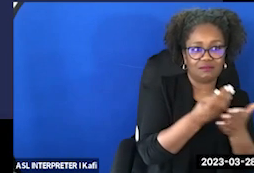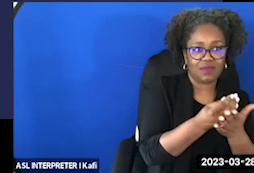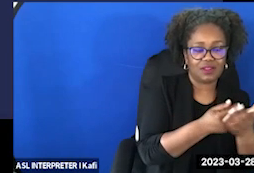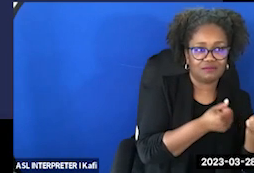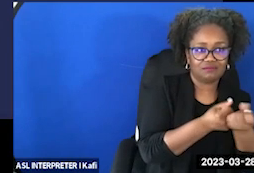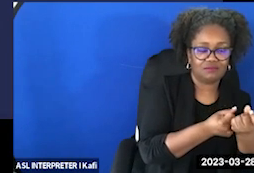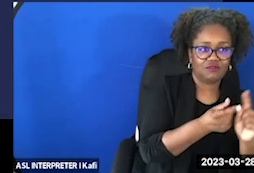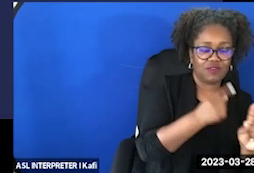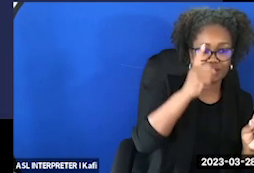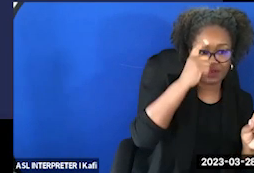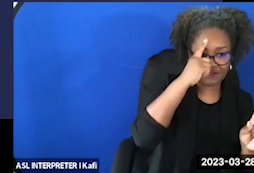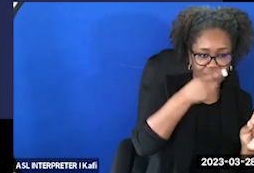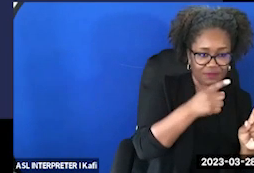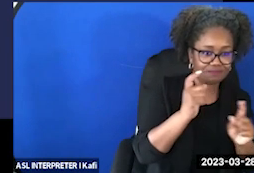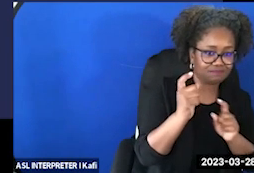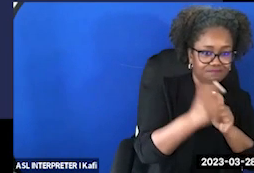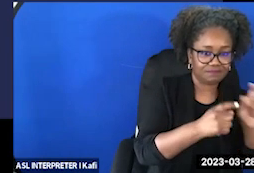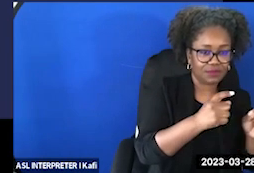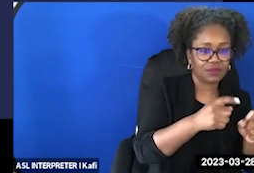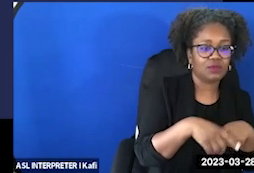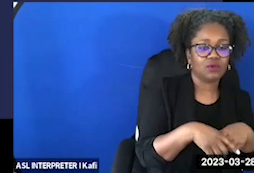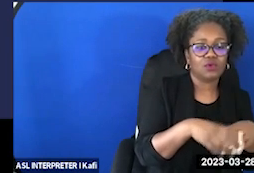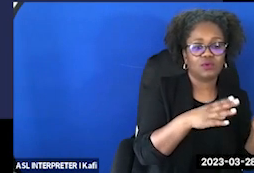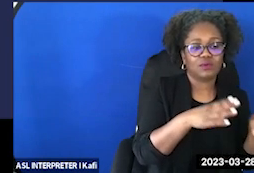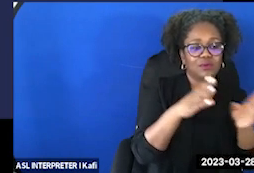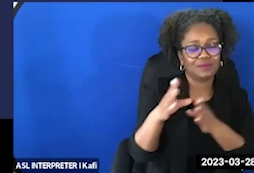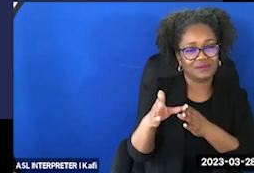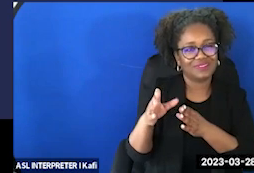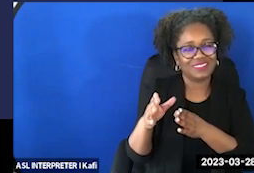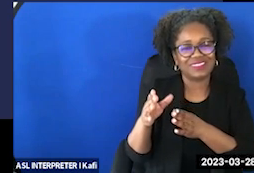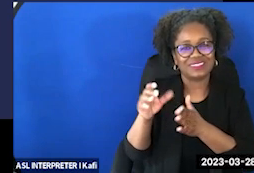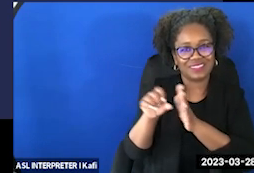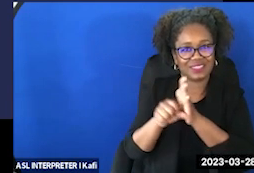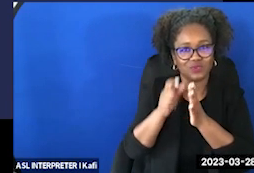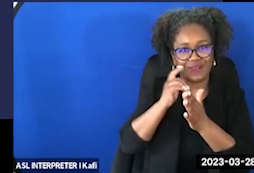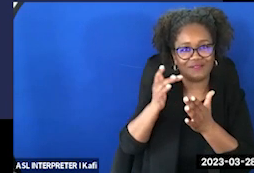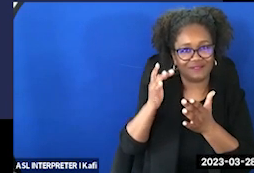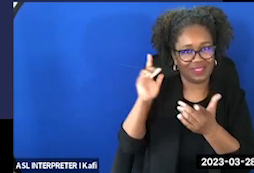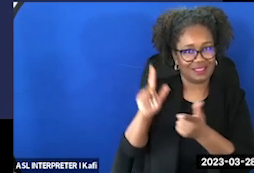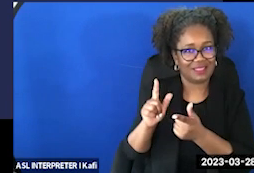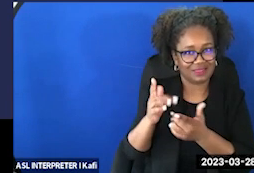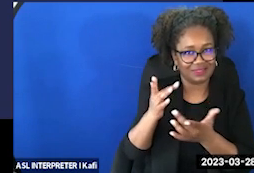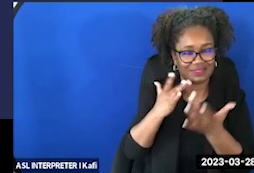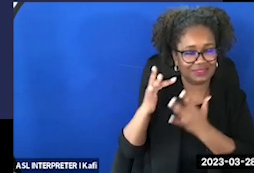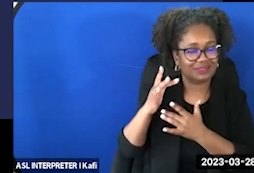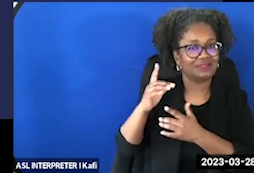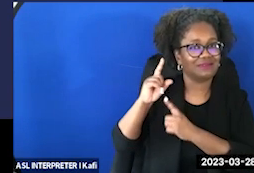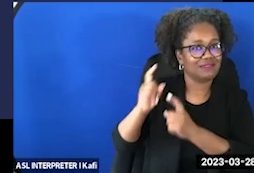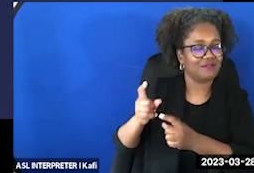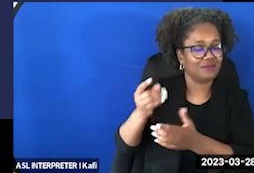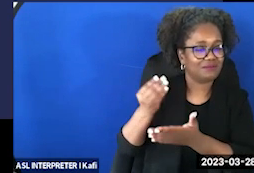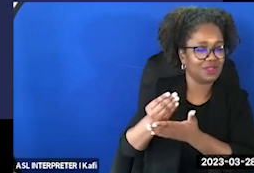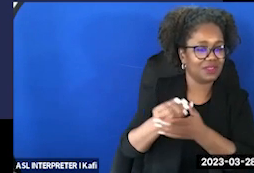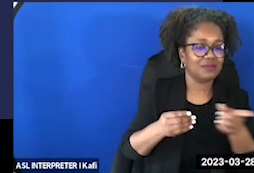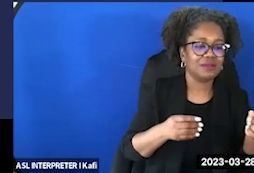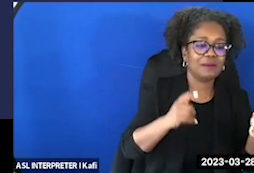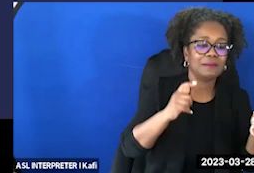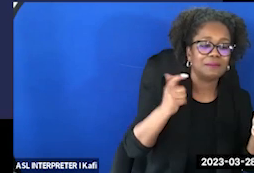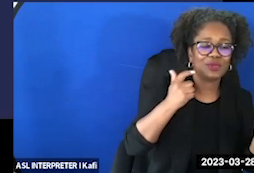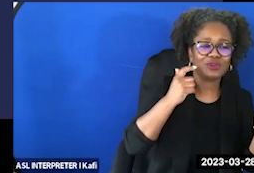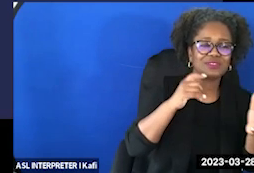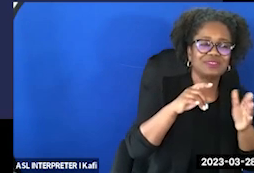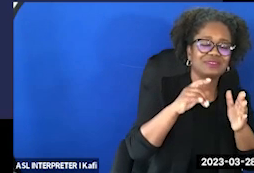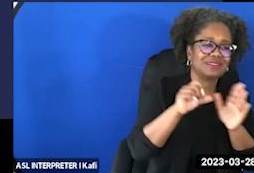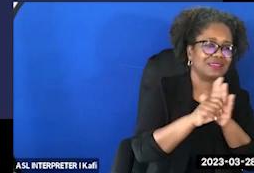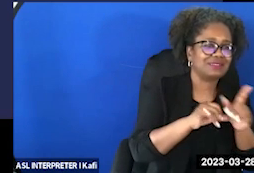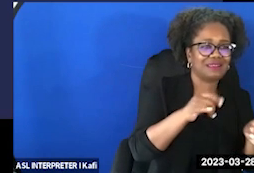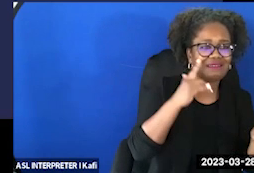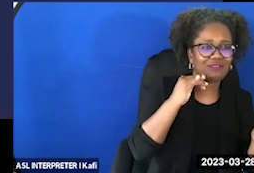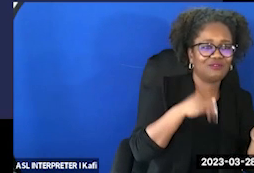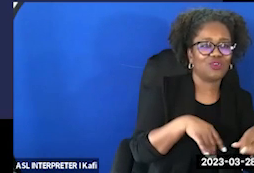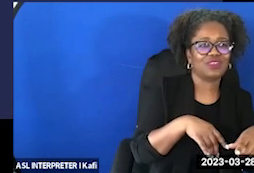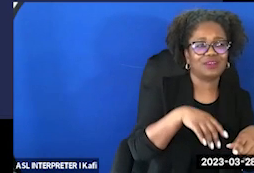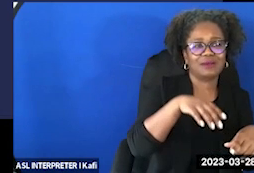Debbie Stine, Science & Technology Policy Academy: You know what you're Pennsylvania like, where I live, and Massachusetts and California, and States, with less for their funding those are called ups or states of which, like West Virginia, is, is an example of that.